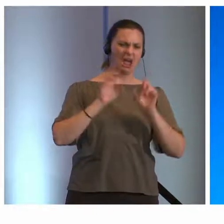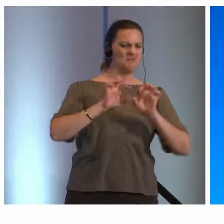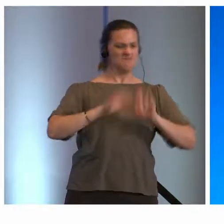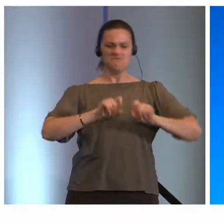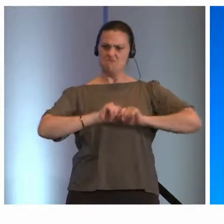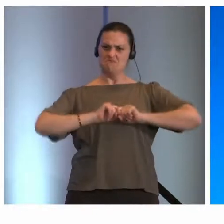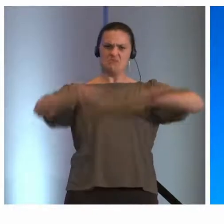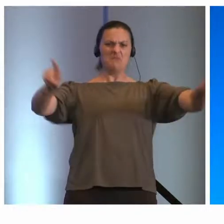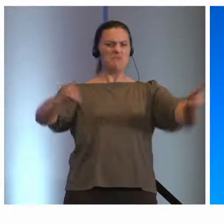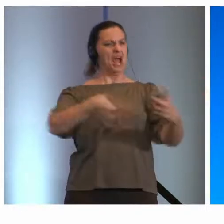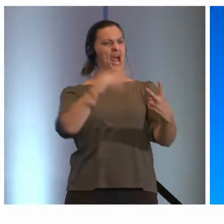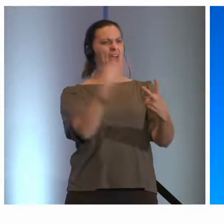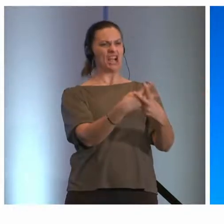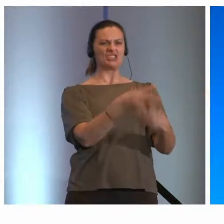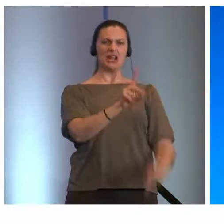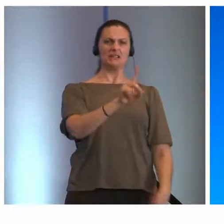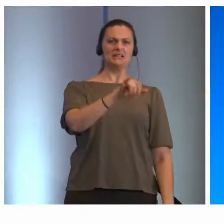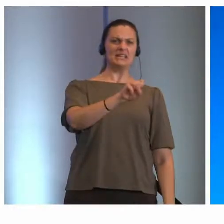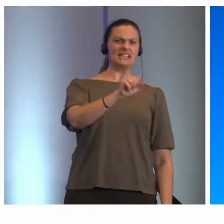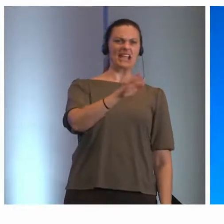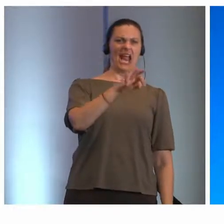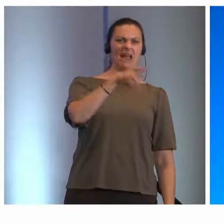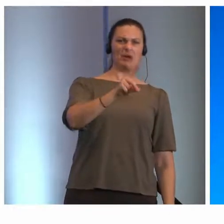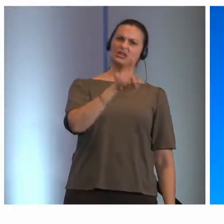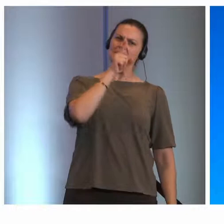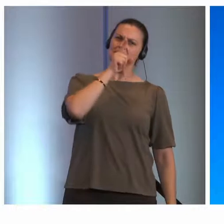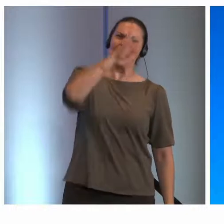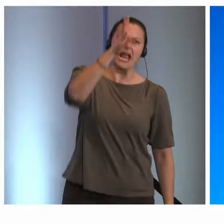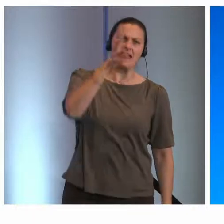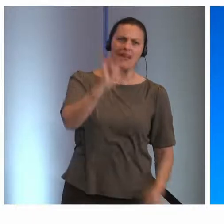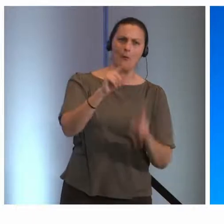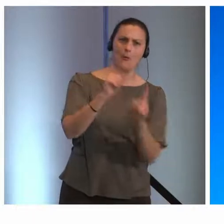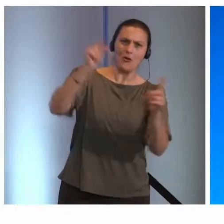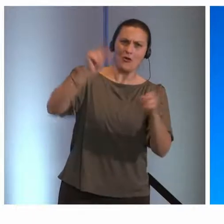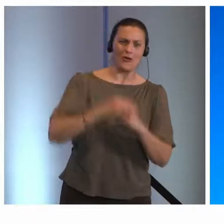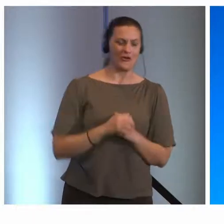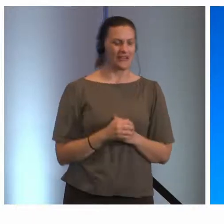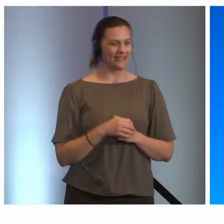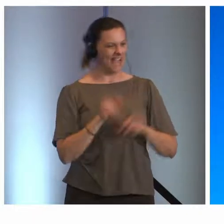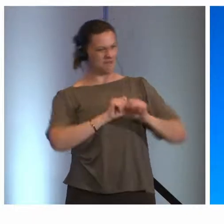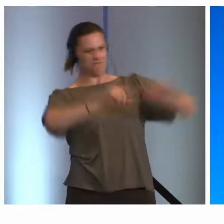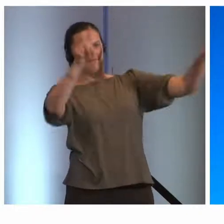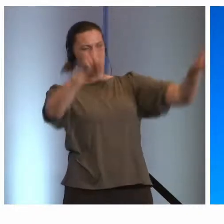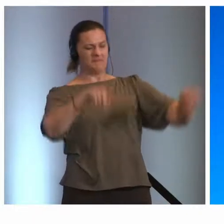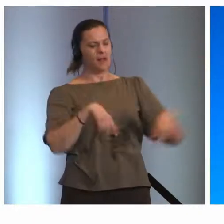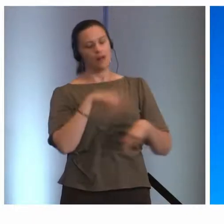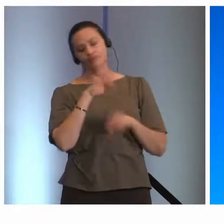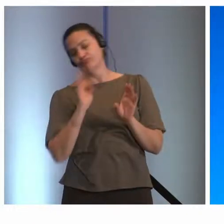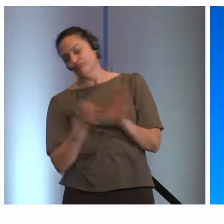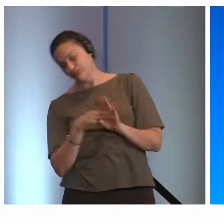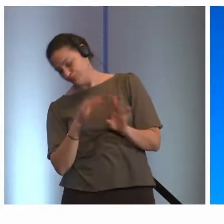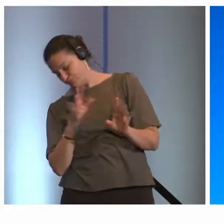he -- he just shot out on social media, # disabledsaythe